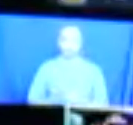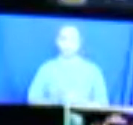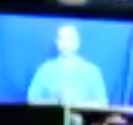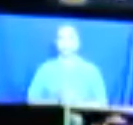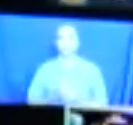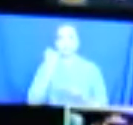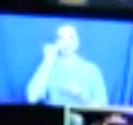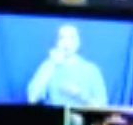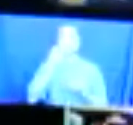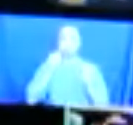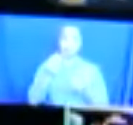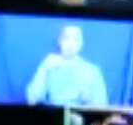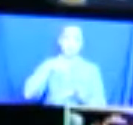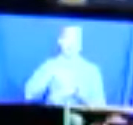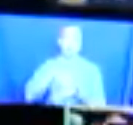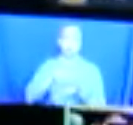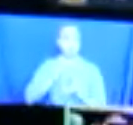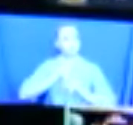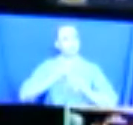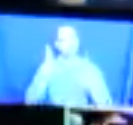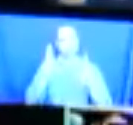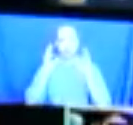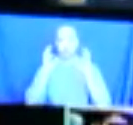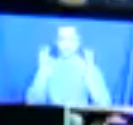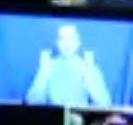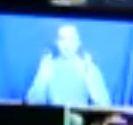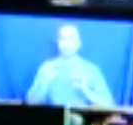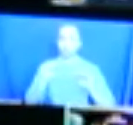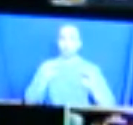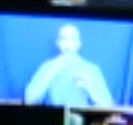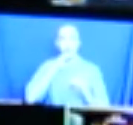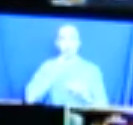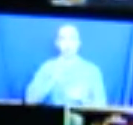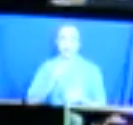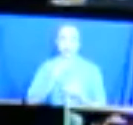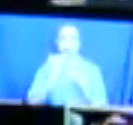ARE READY. THERE IS NO AGE LIMIT.